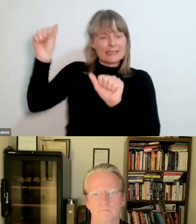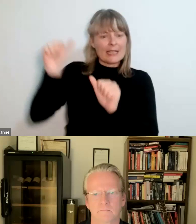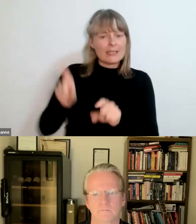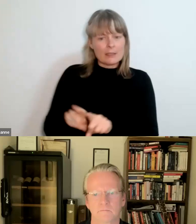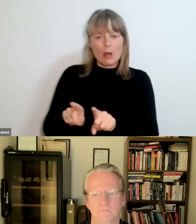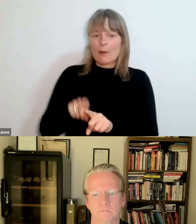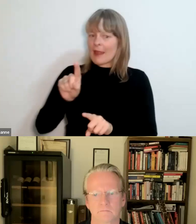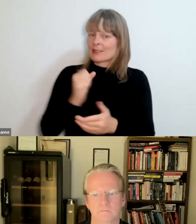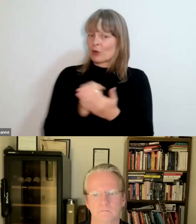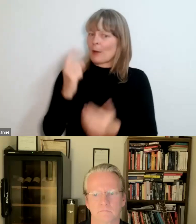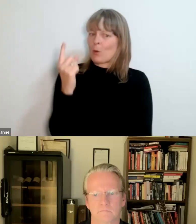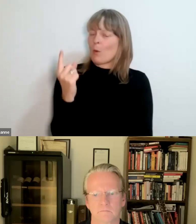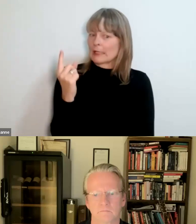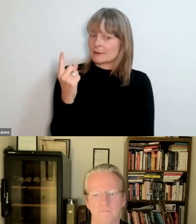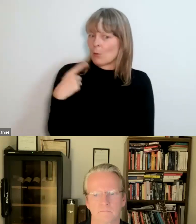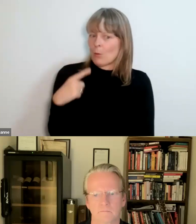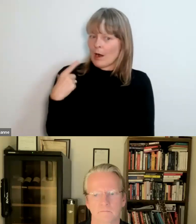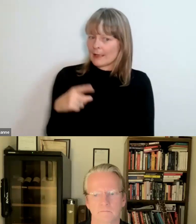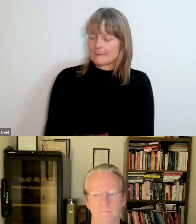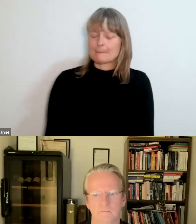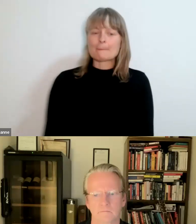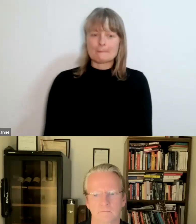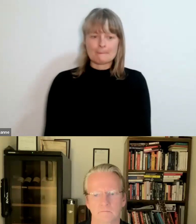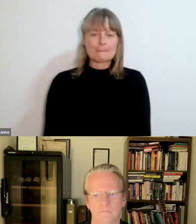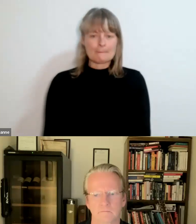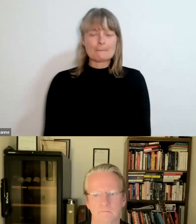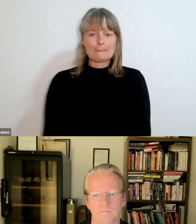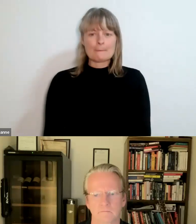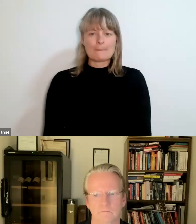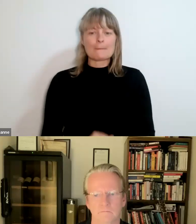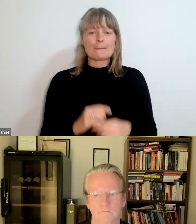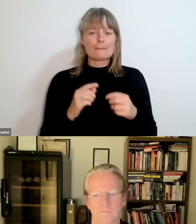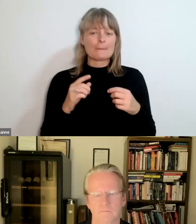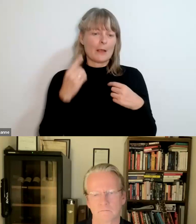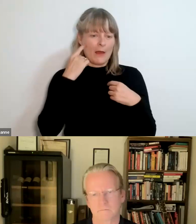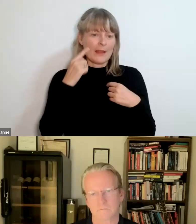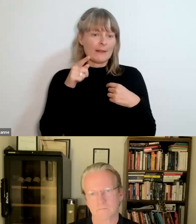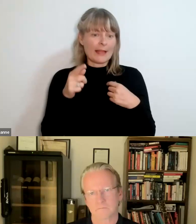be happy, they want them to be connected to school, they want them to be having friends,